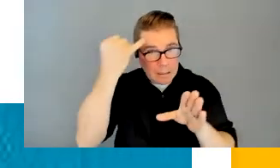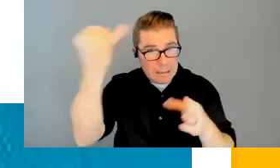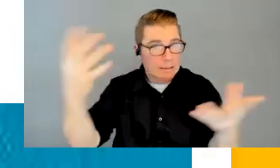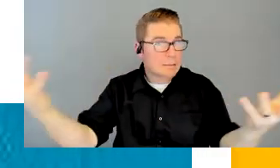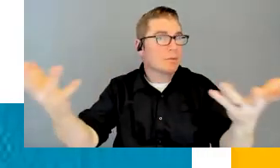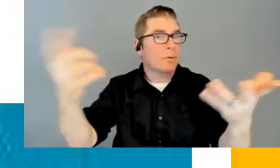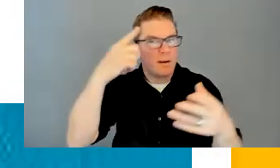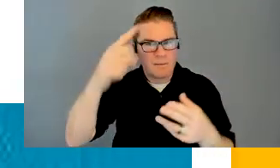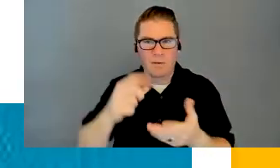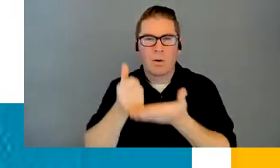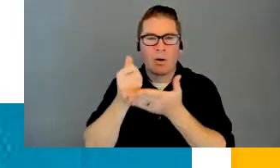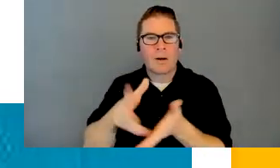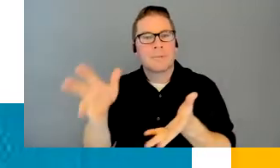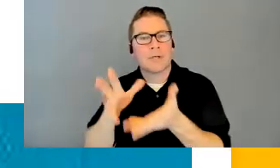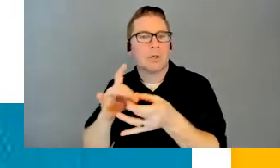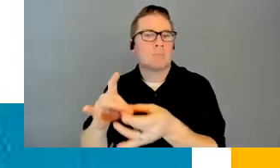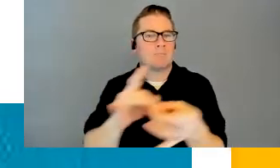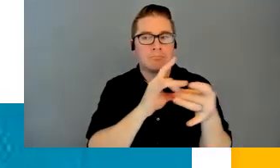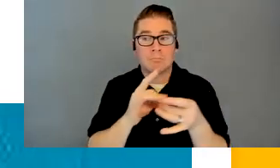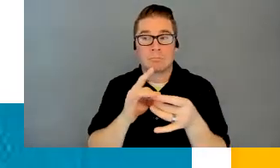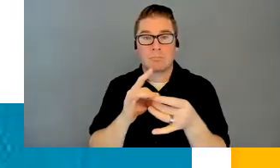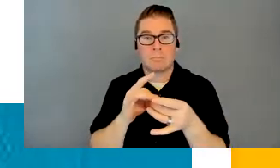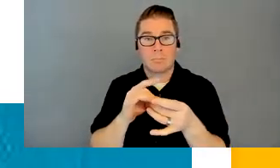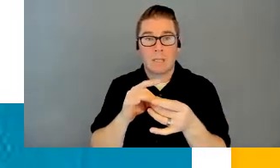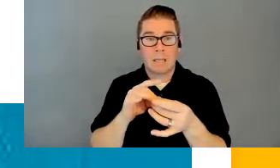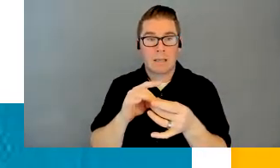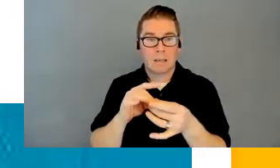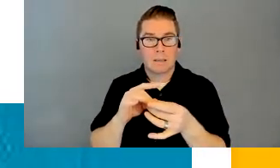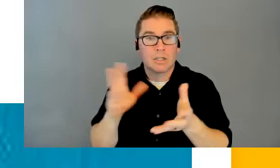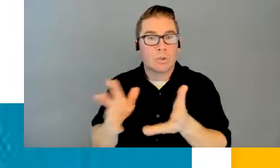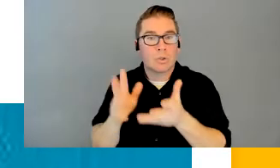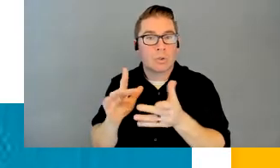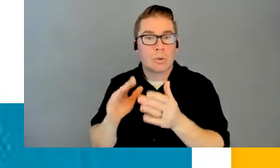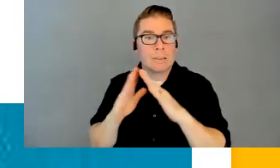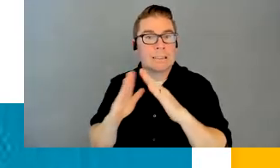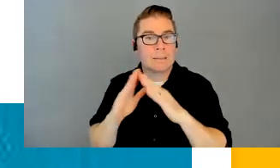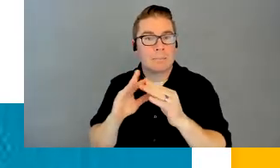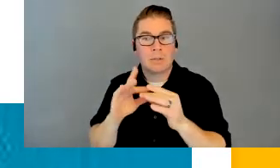building community online is page four. In face to face is page five. Yeah.